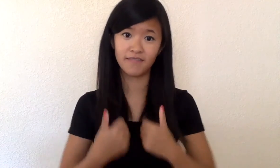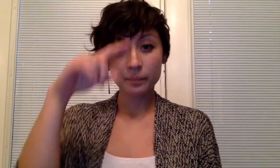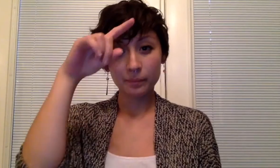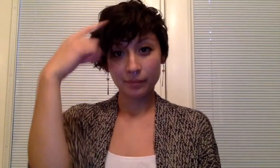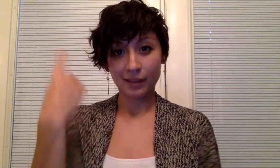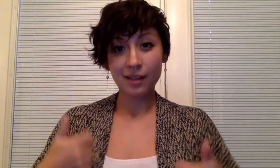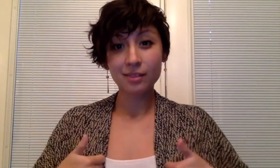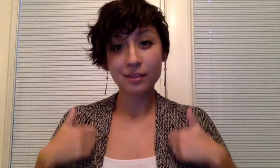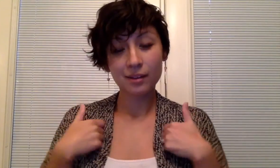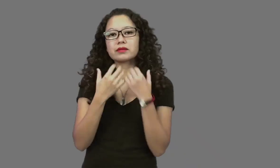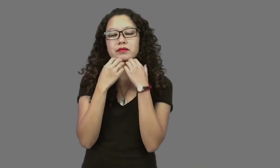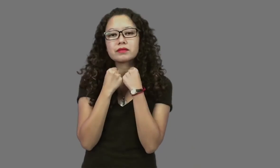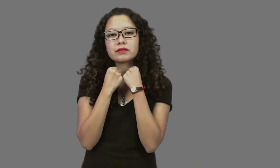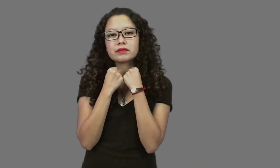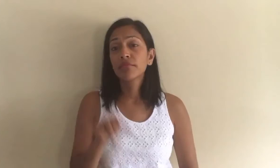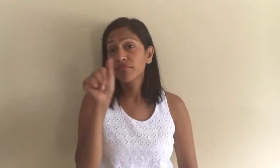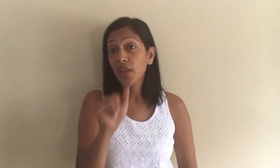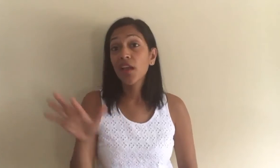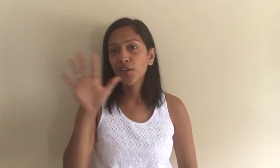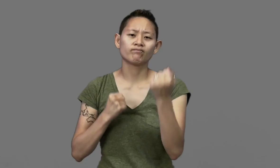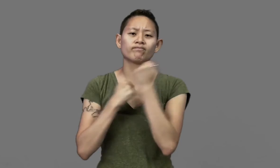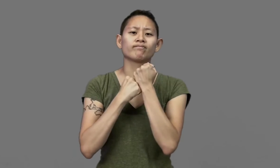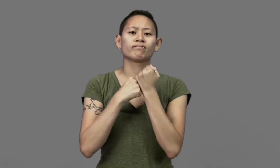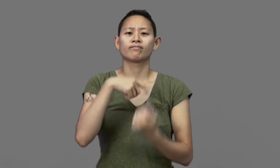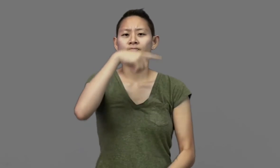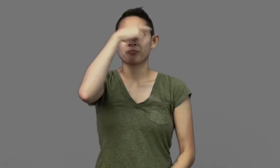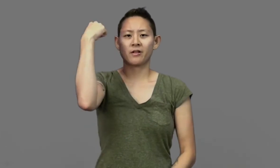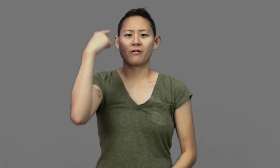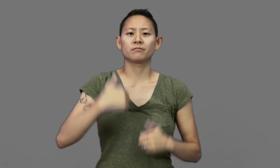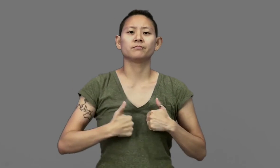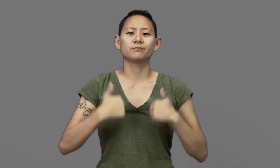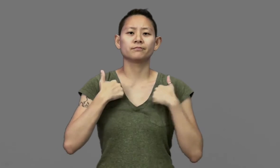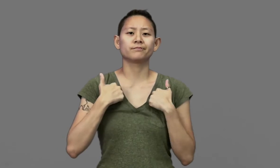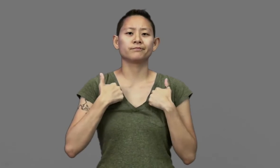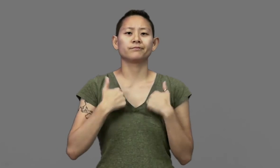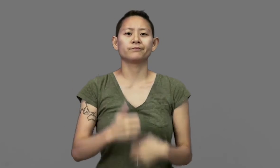Black Lives Matter. Asians for Black Lives.